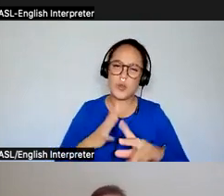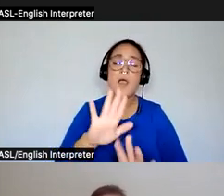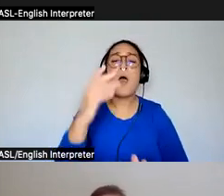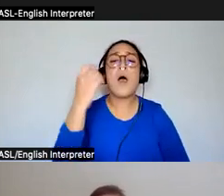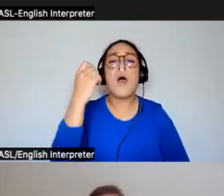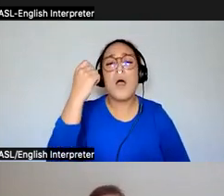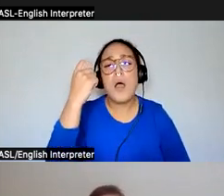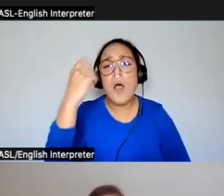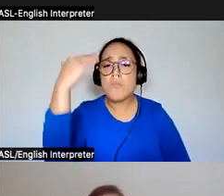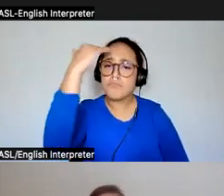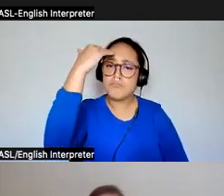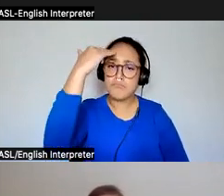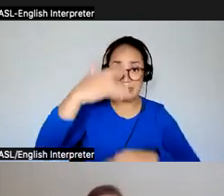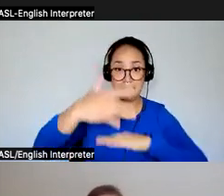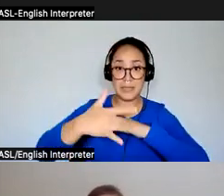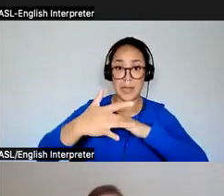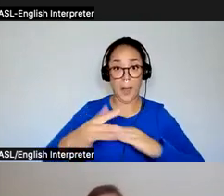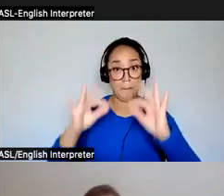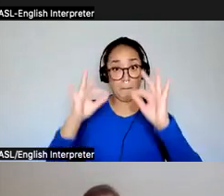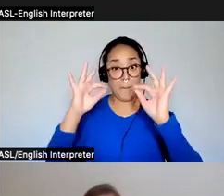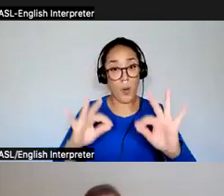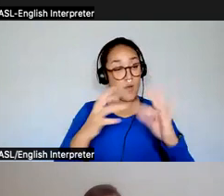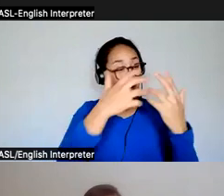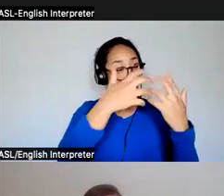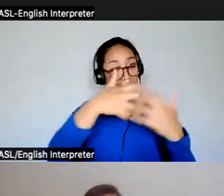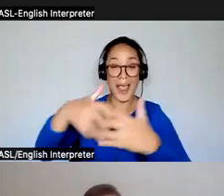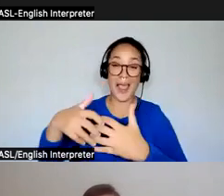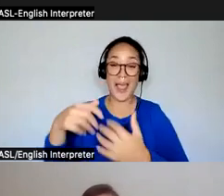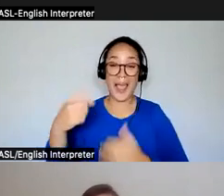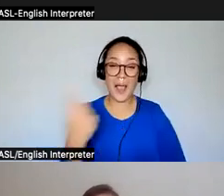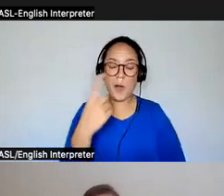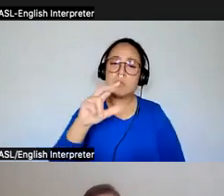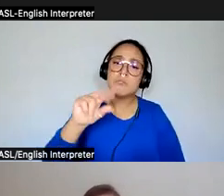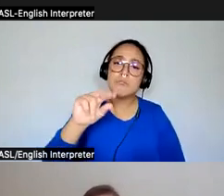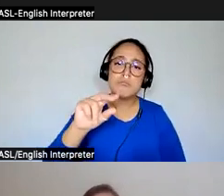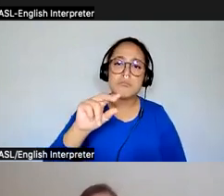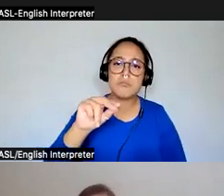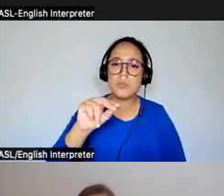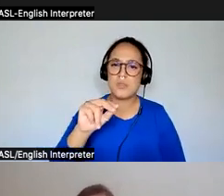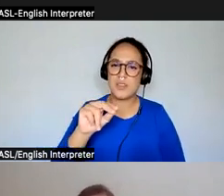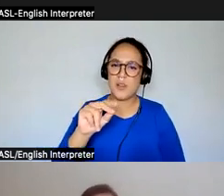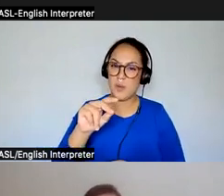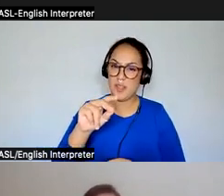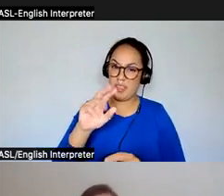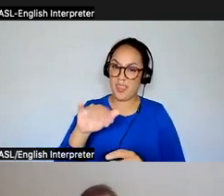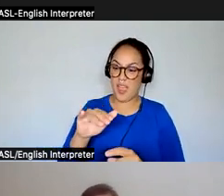So submit an application, you know, half an hour before midnight is stressful, just don't